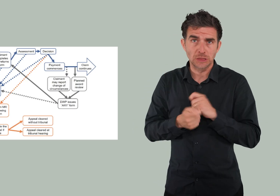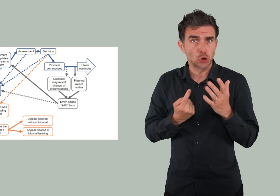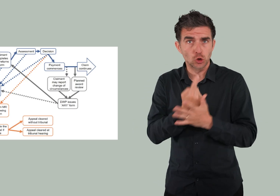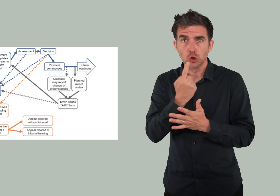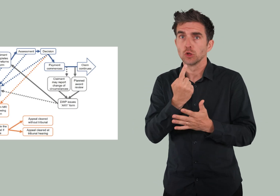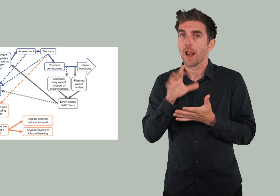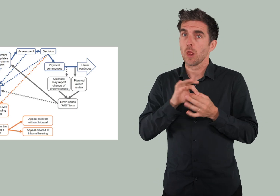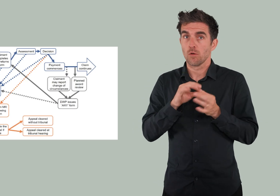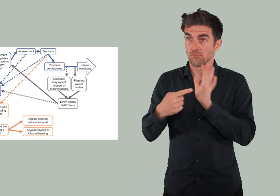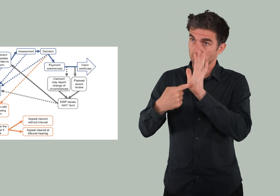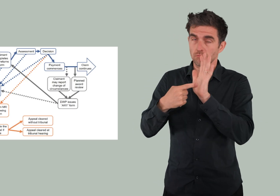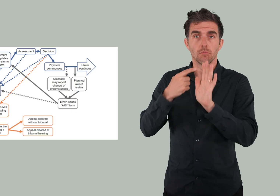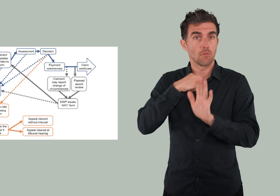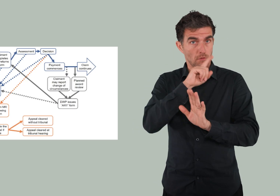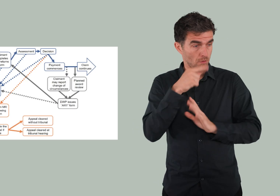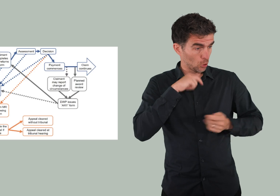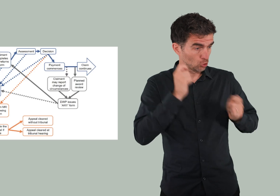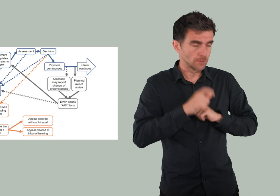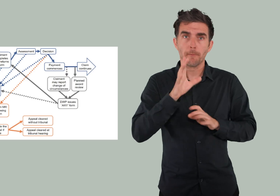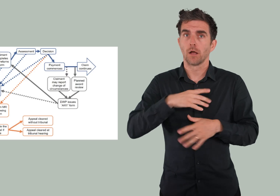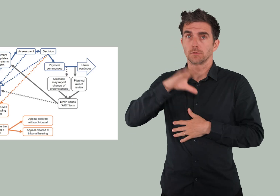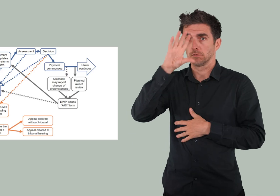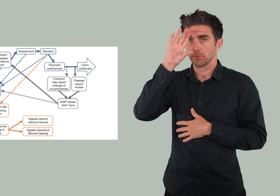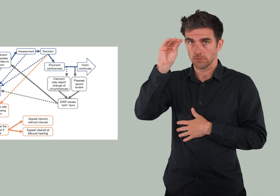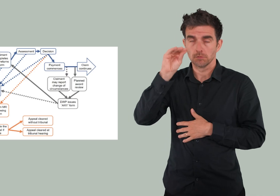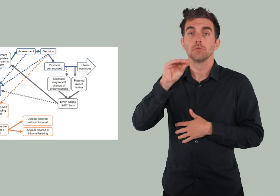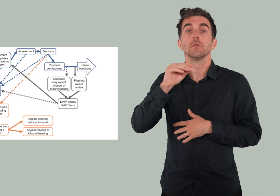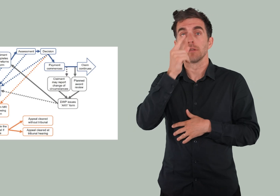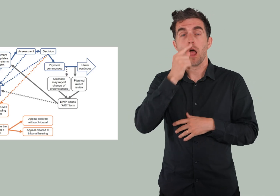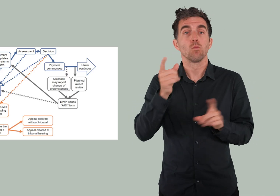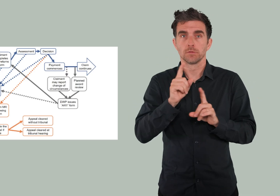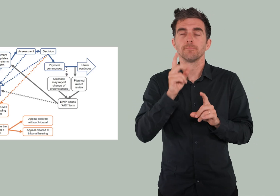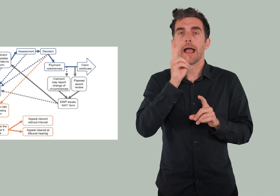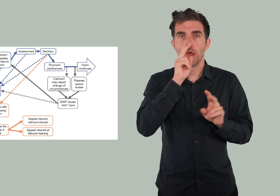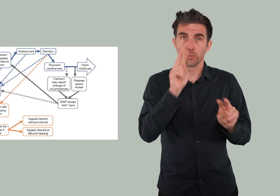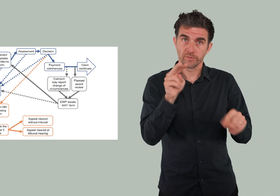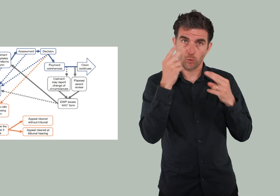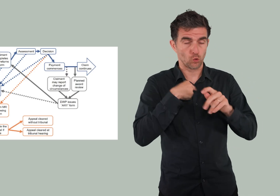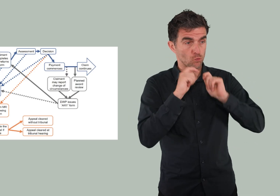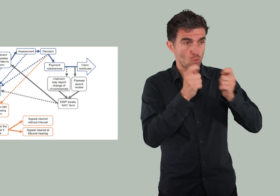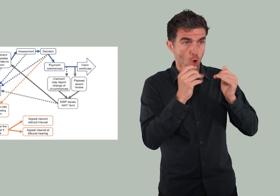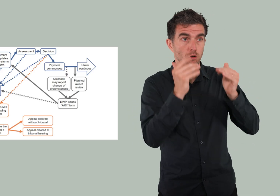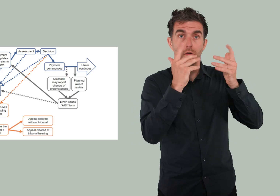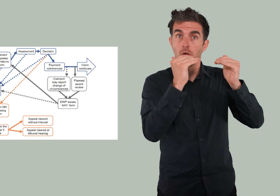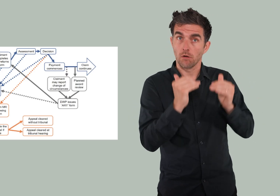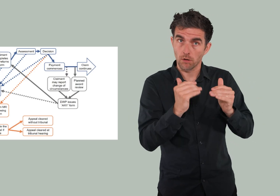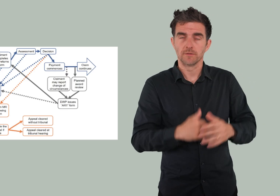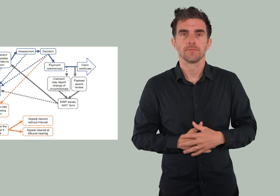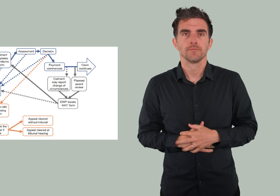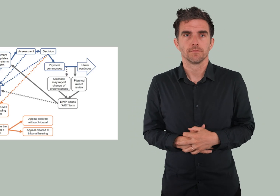of circumstance relating to the claim, and this may lead to a review of the award.